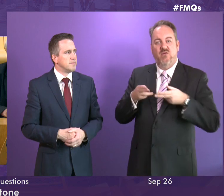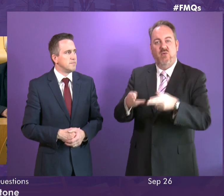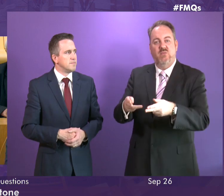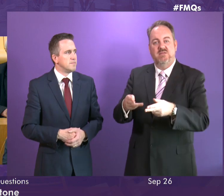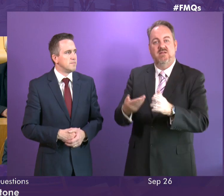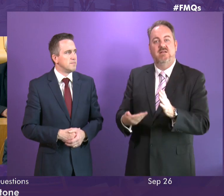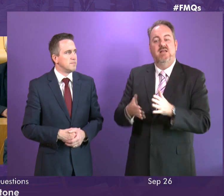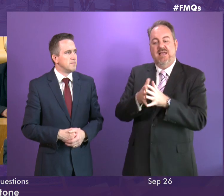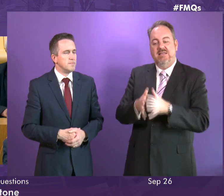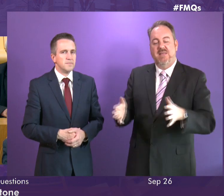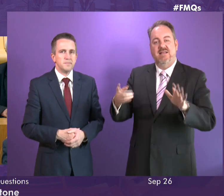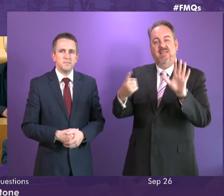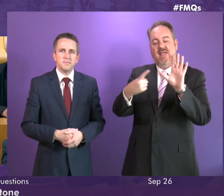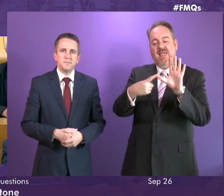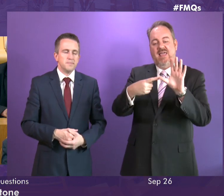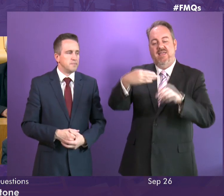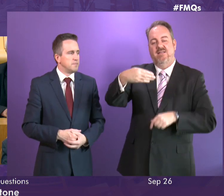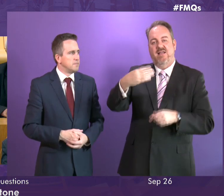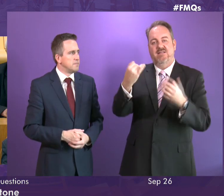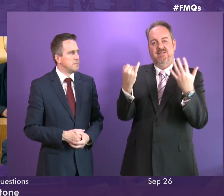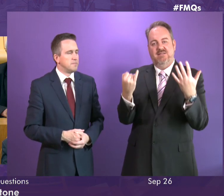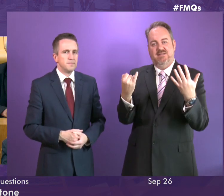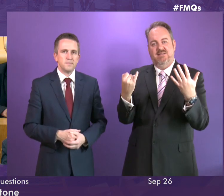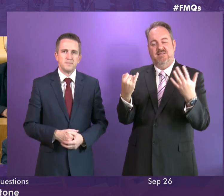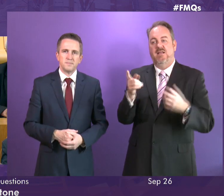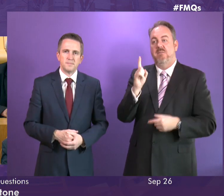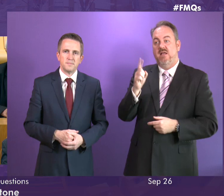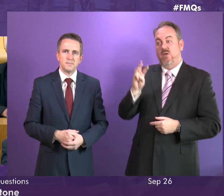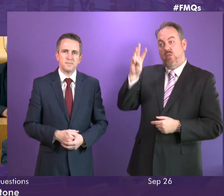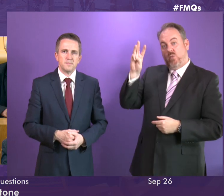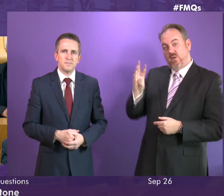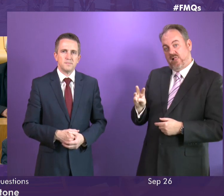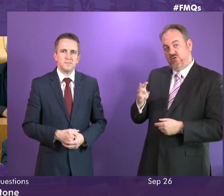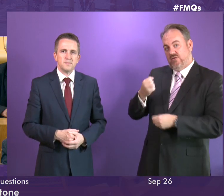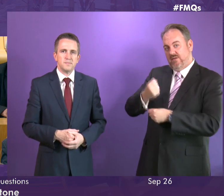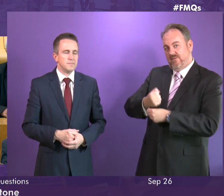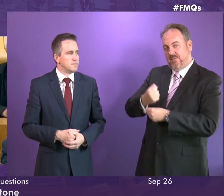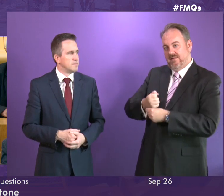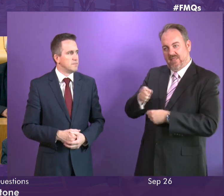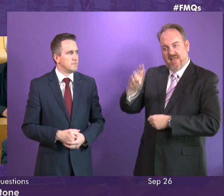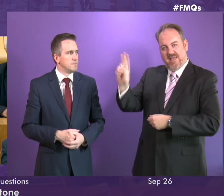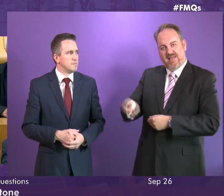the A96. Will the First Minister take inspiration from the Welsh Government, which cancelled